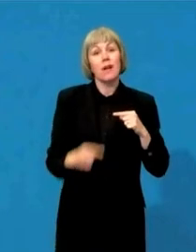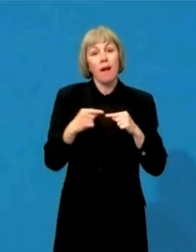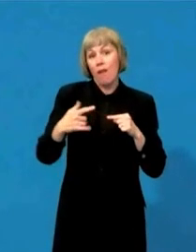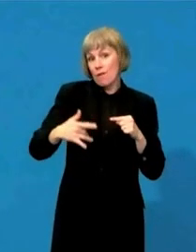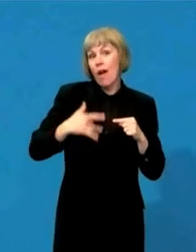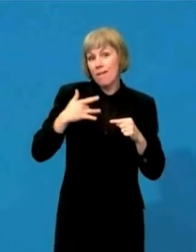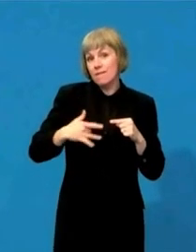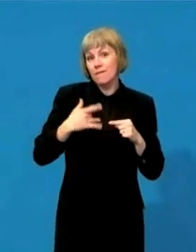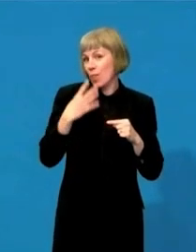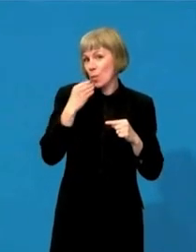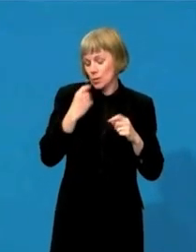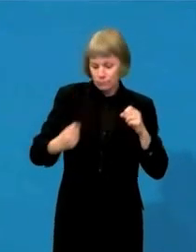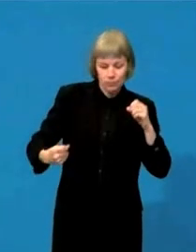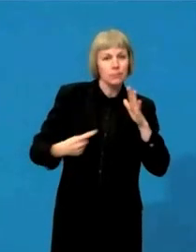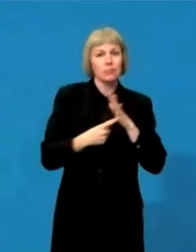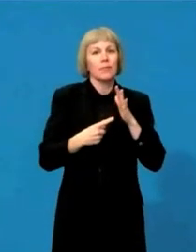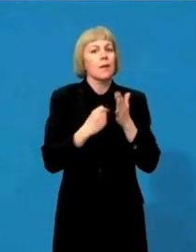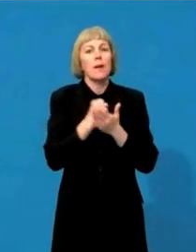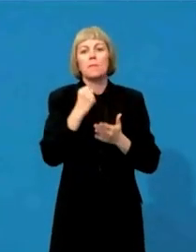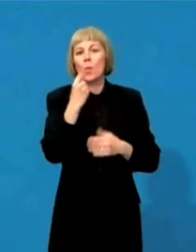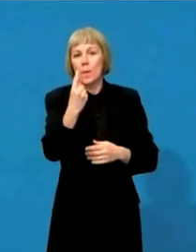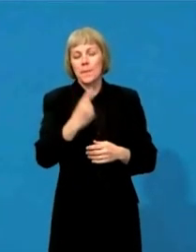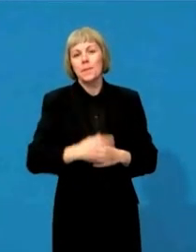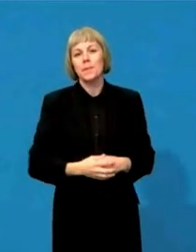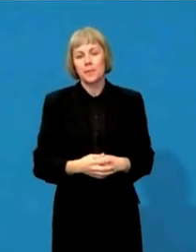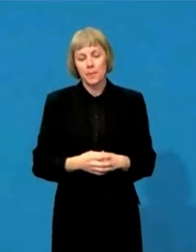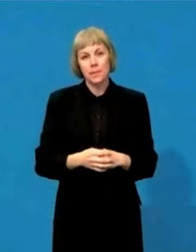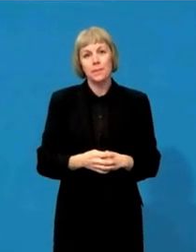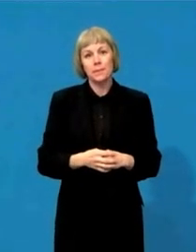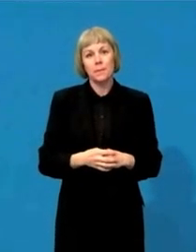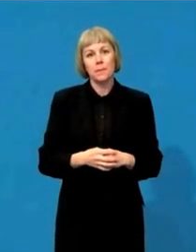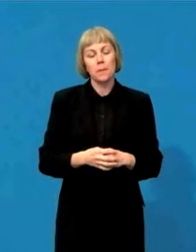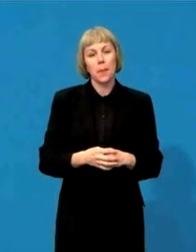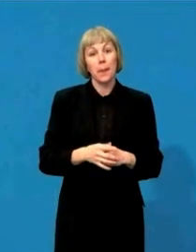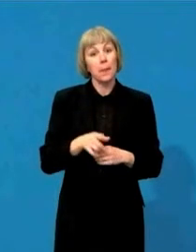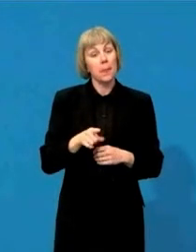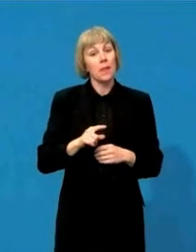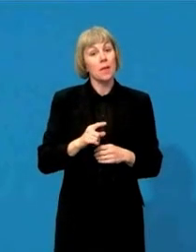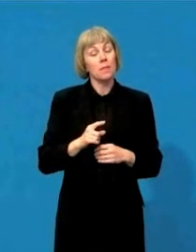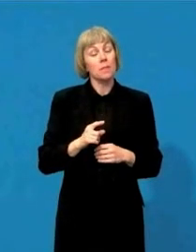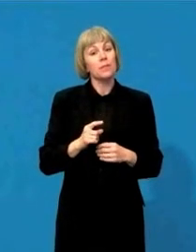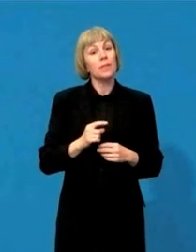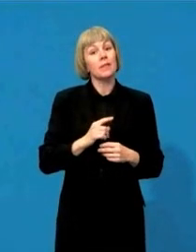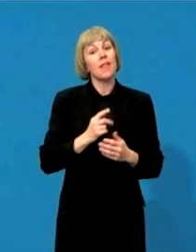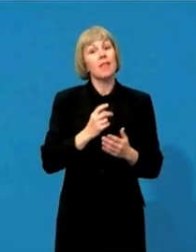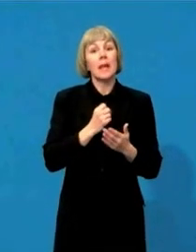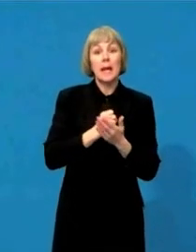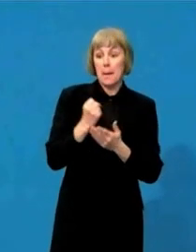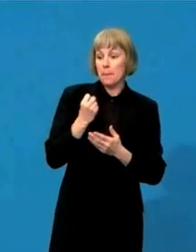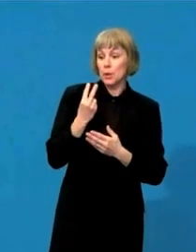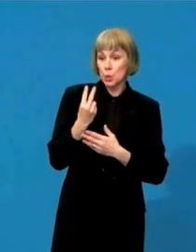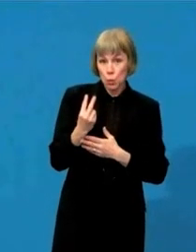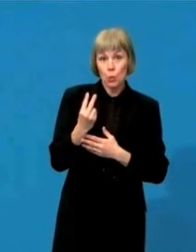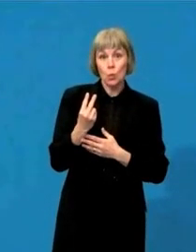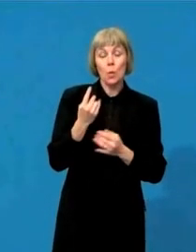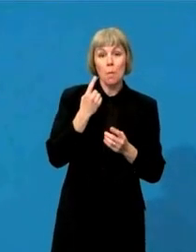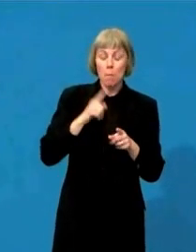And it's the only - it's seen as the second wildest flowing river in the world beside the